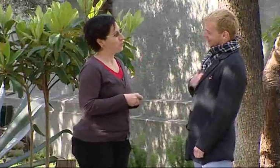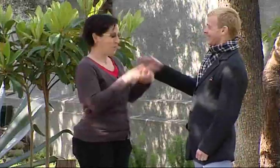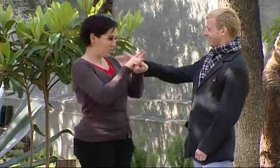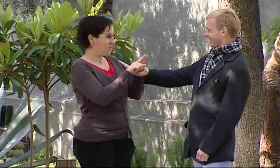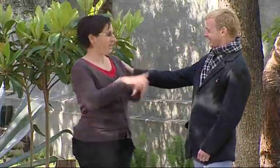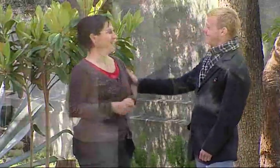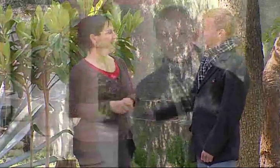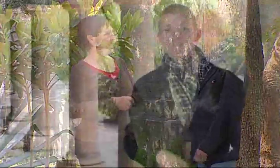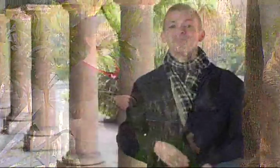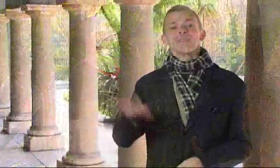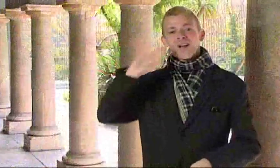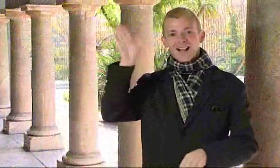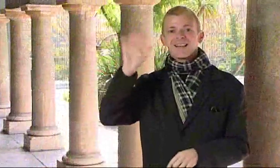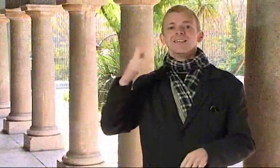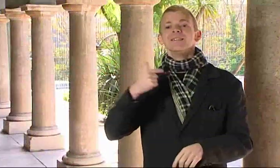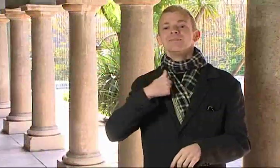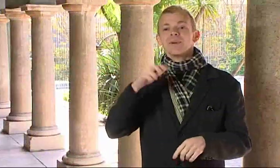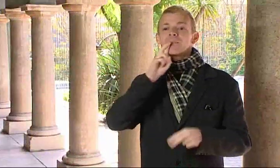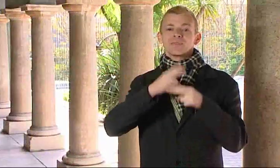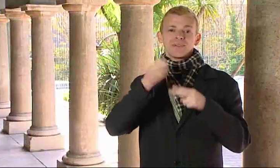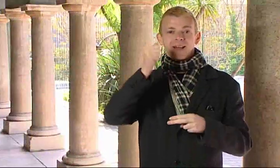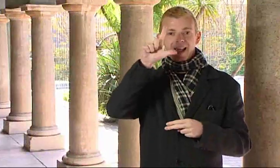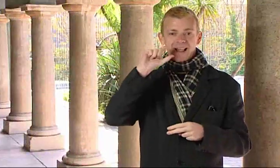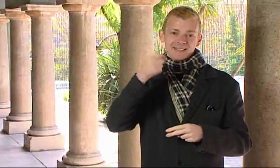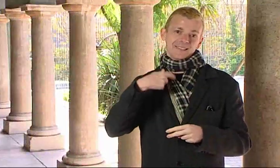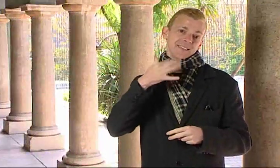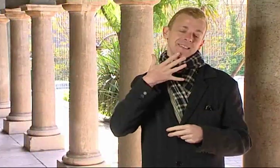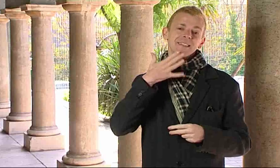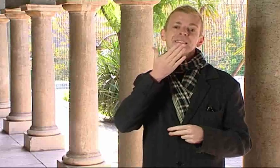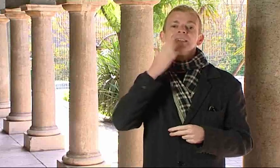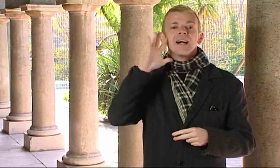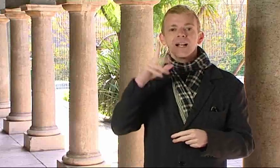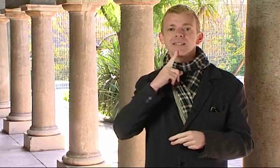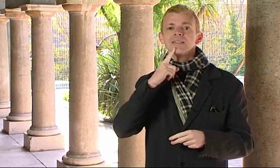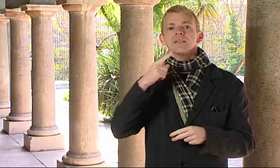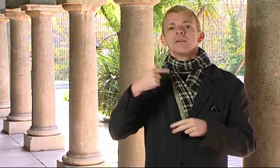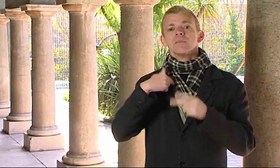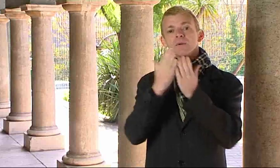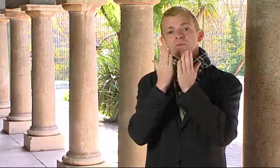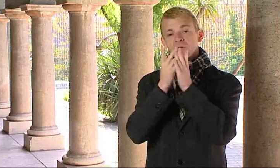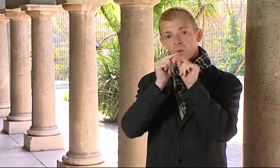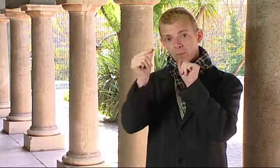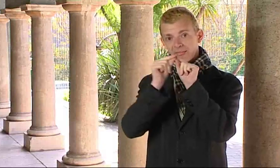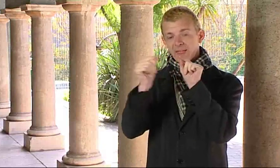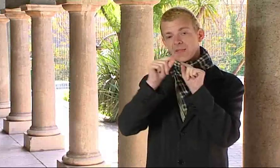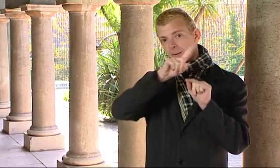(OFF) Alex and his interpreter communicate through sign language (Alex) Hello, my name is Alex. This is my sign,